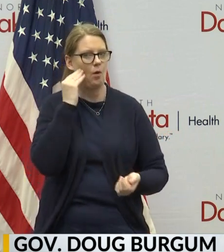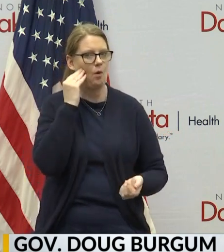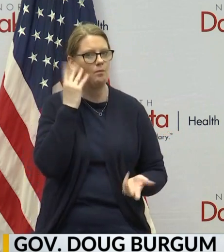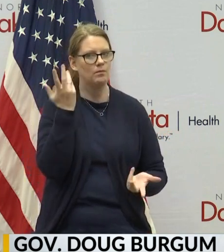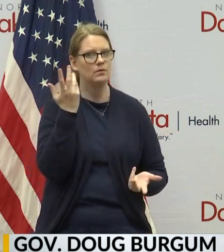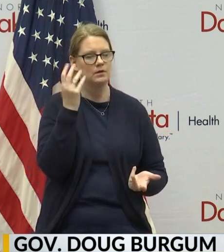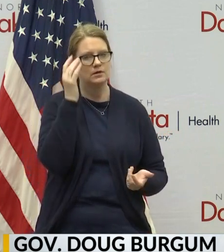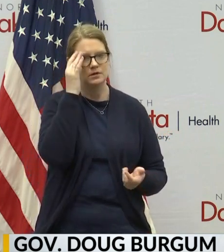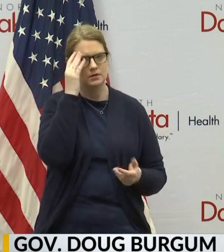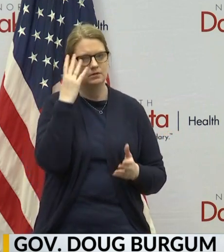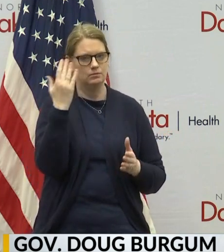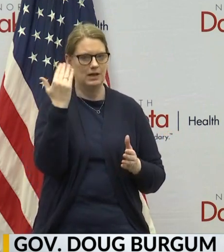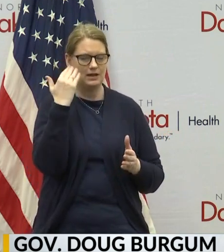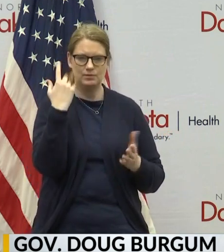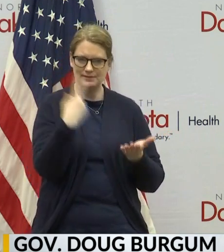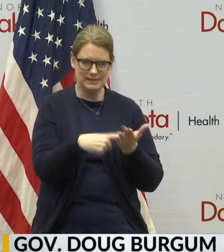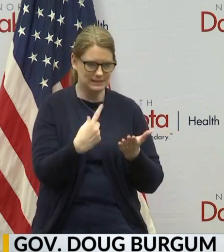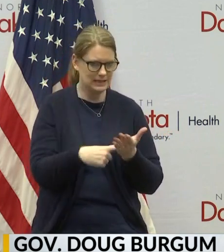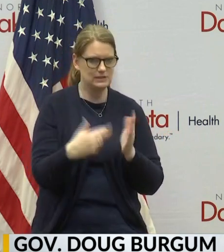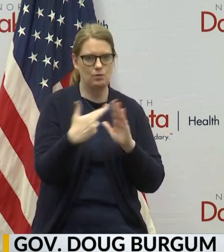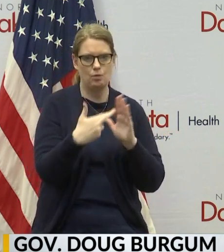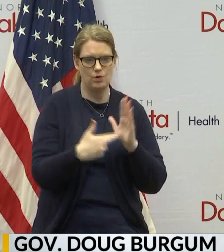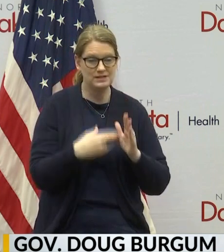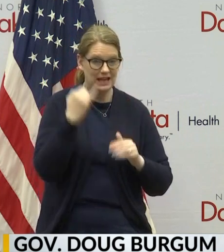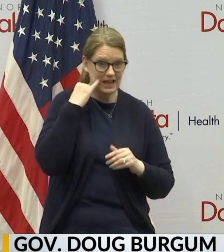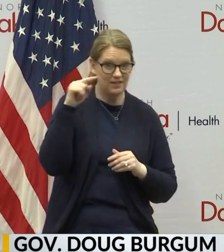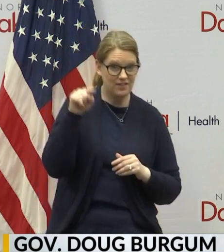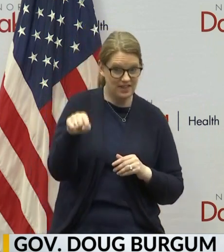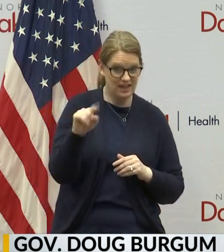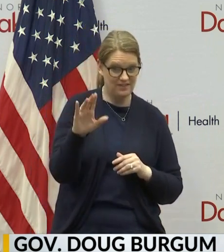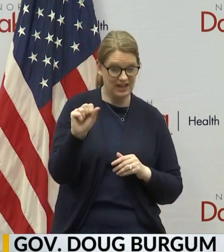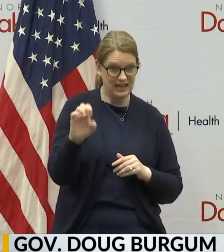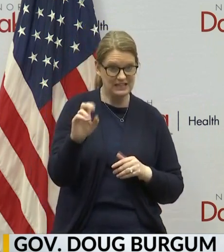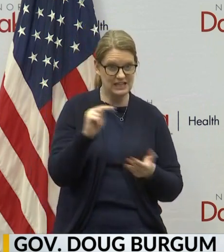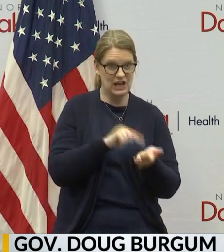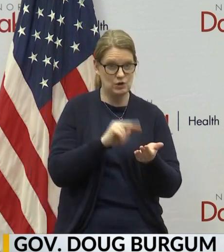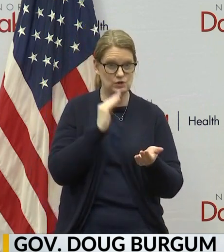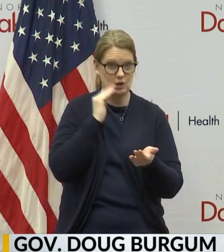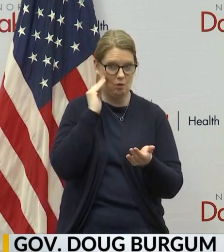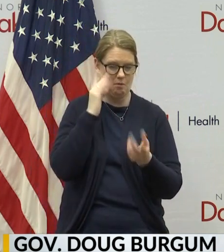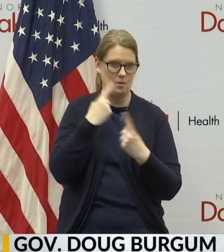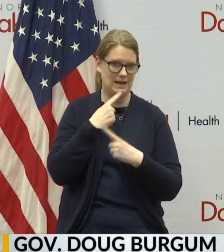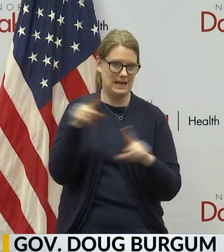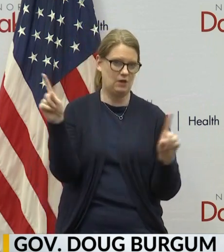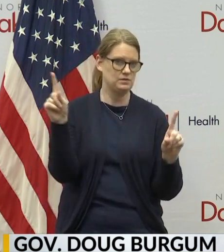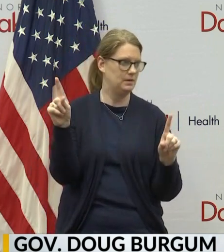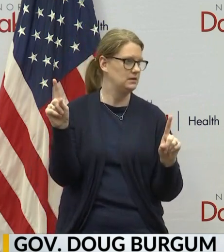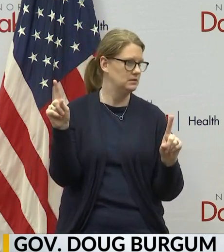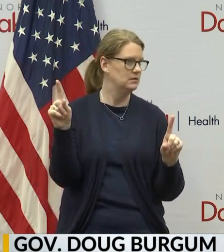GETTING AT THE STATE. IT WOULD BE UP TO AN INDIVIDUAL NURSING HOME, WHICH WE KNOW FROM